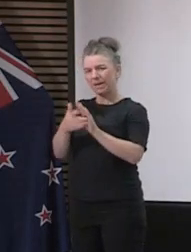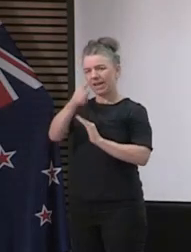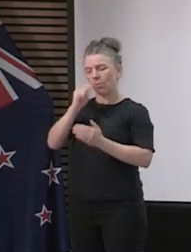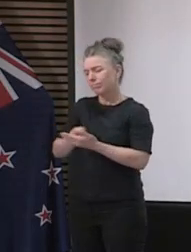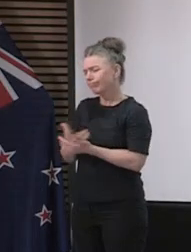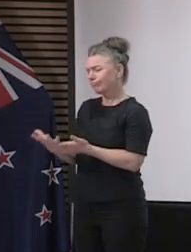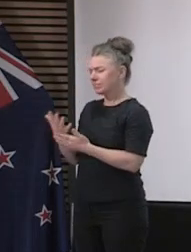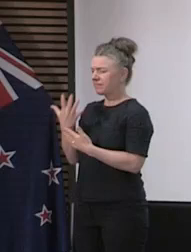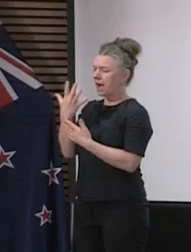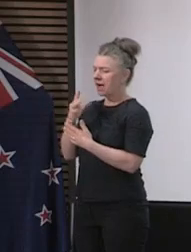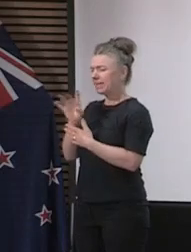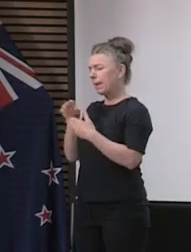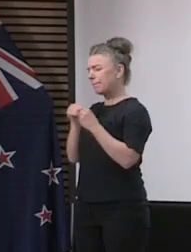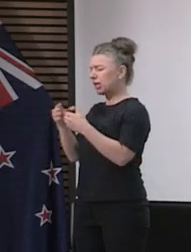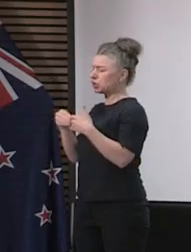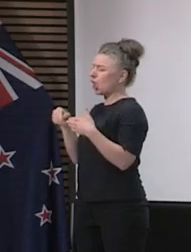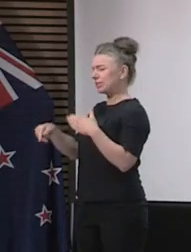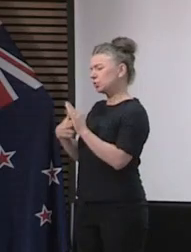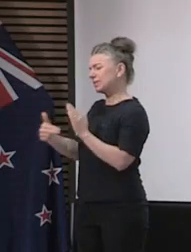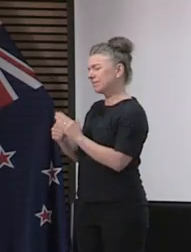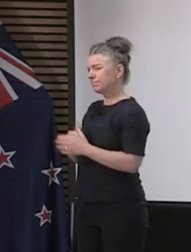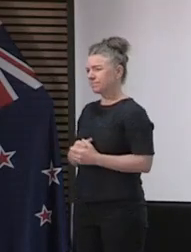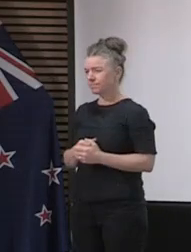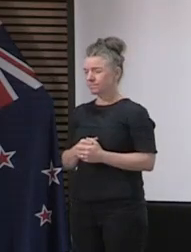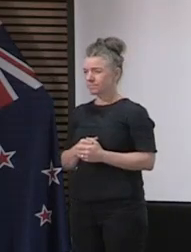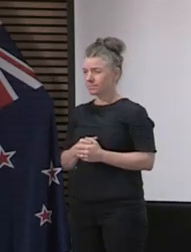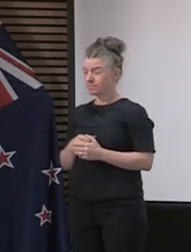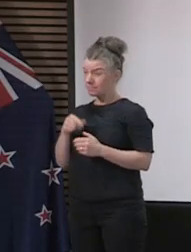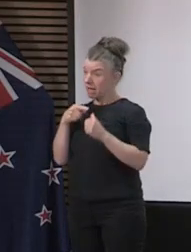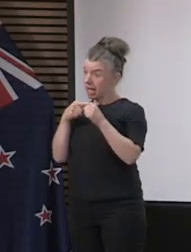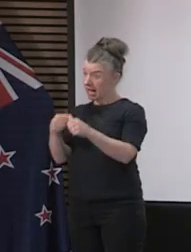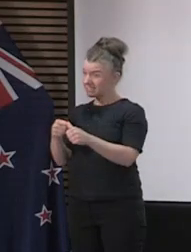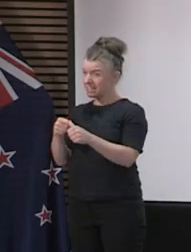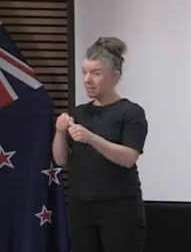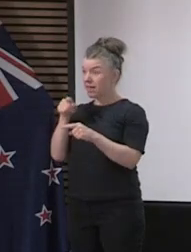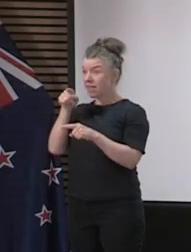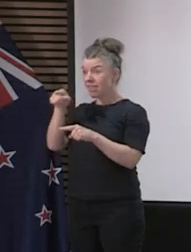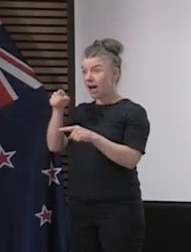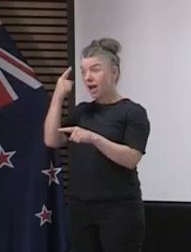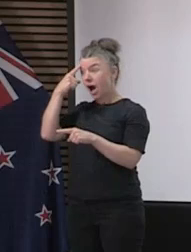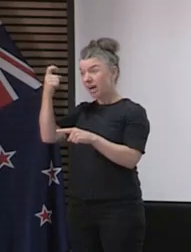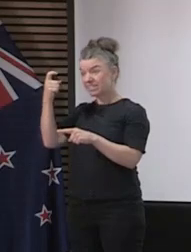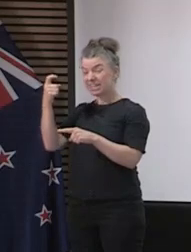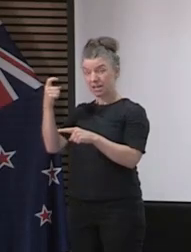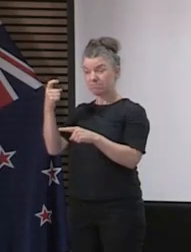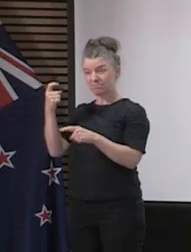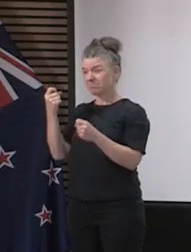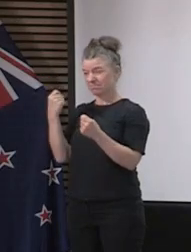billionaires to purchase land here and inject 5, $10 million into construction. Do you see any merit? That